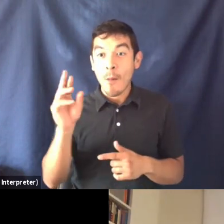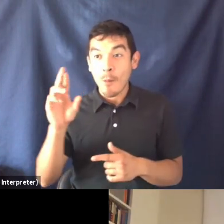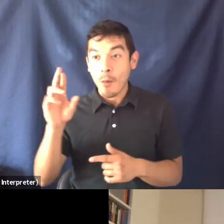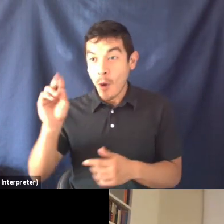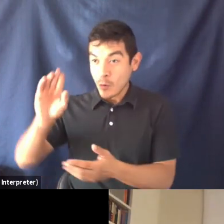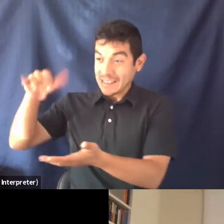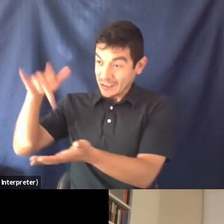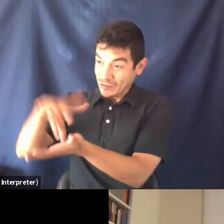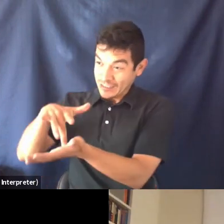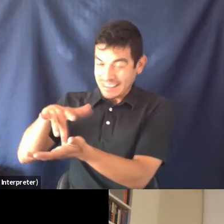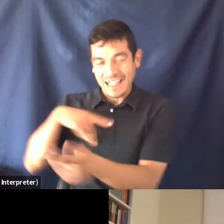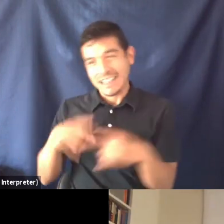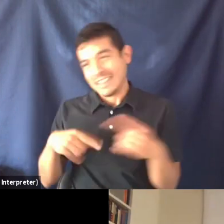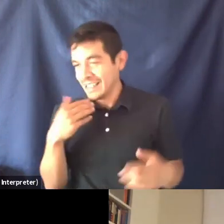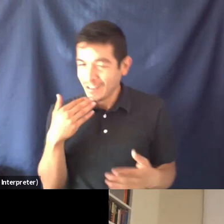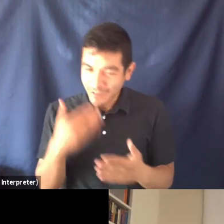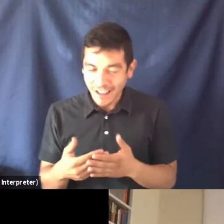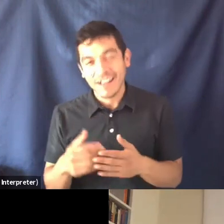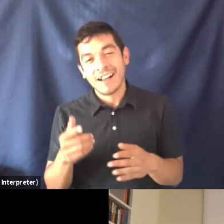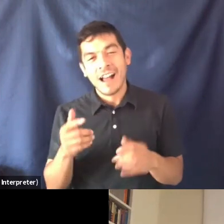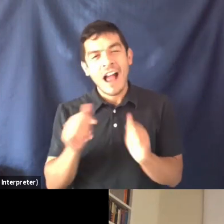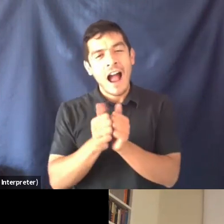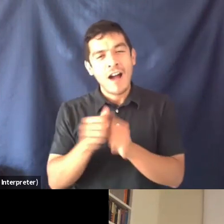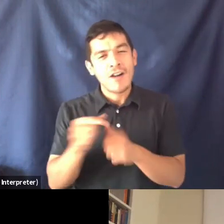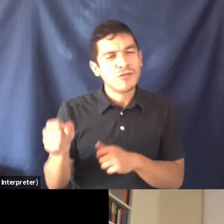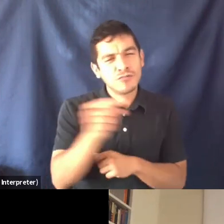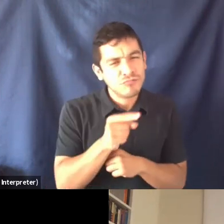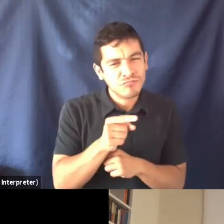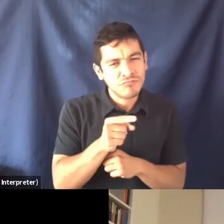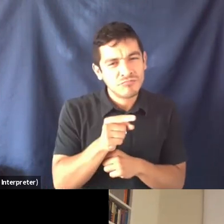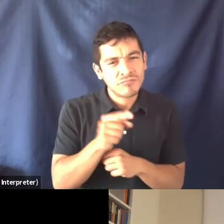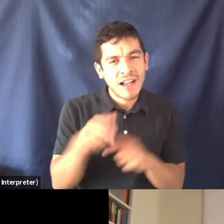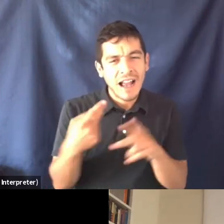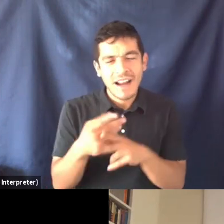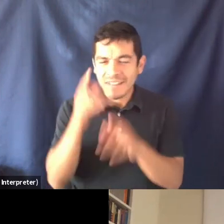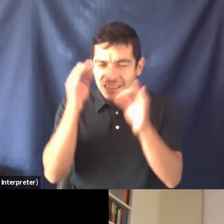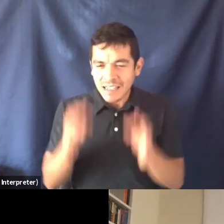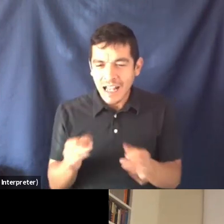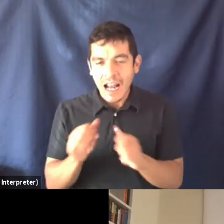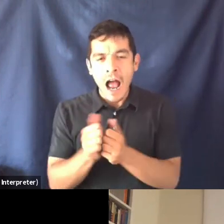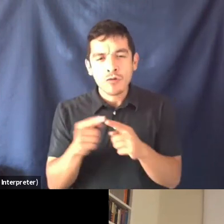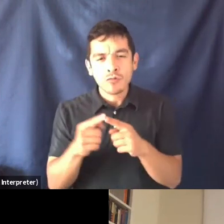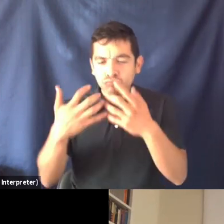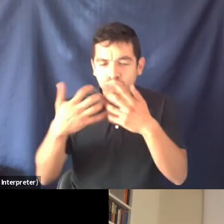look at the world how did you kind of decide on how to work in the refugee boys?